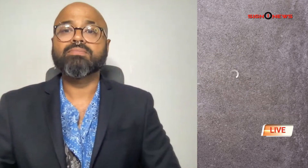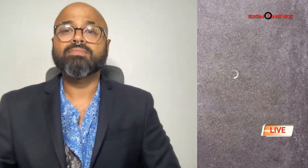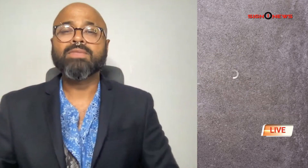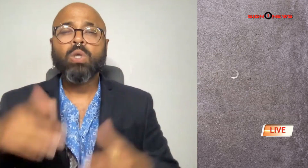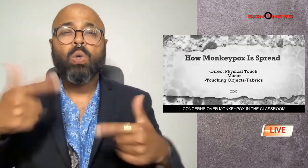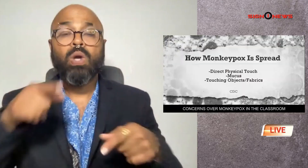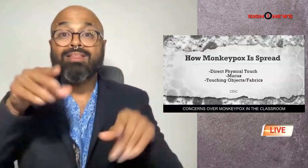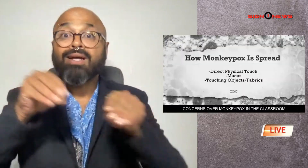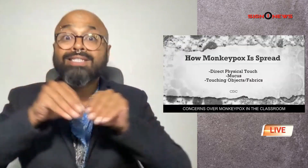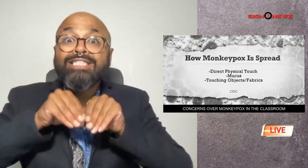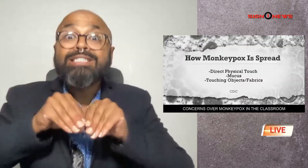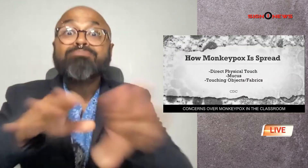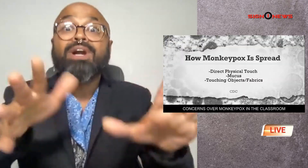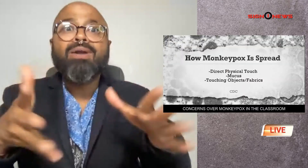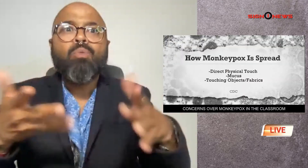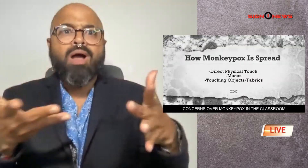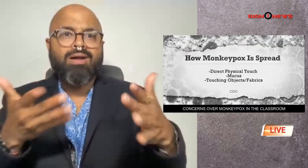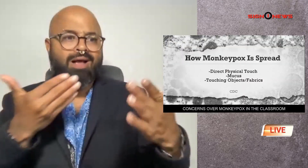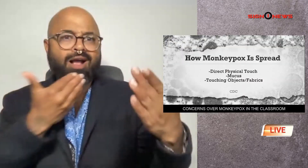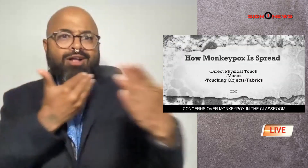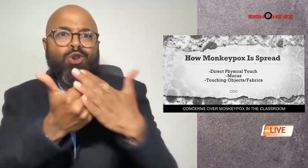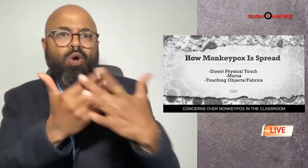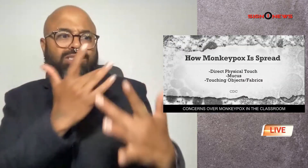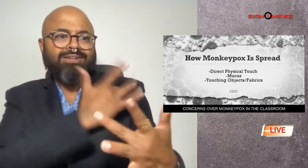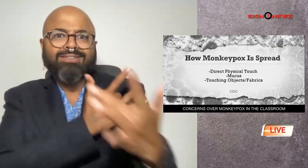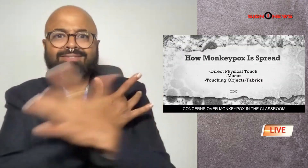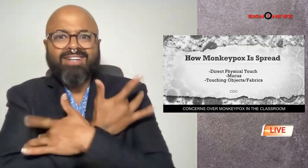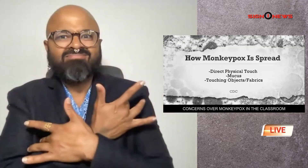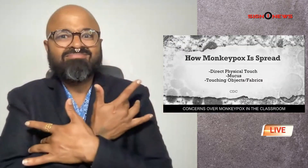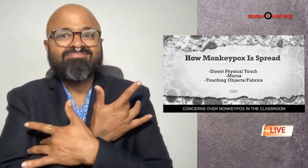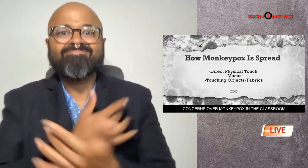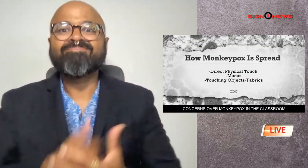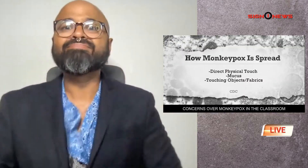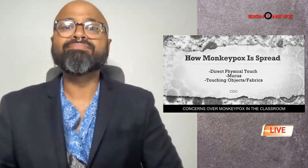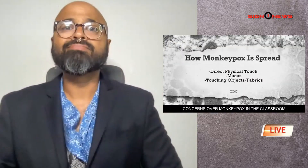the US it spreads through close contact